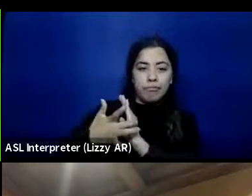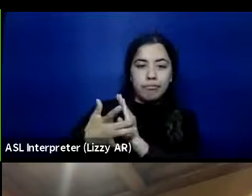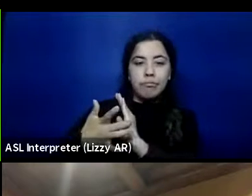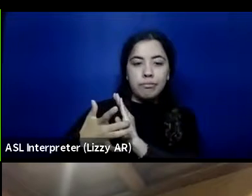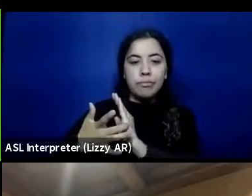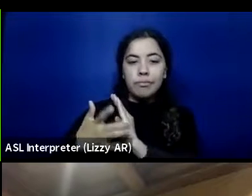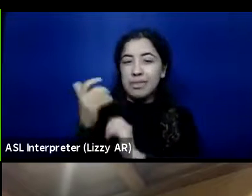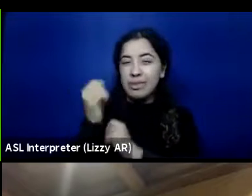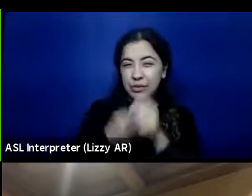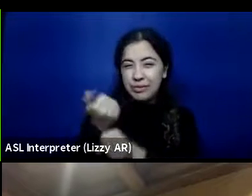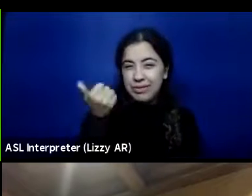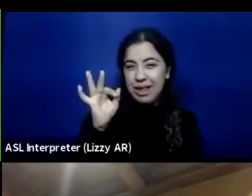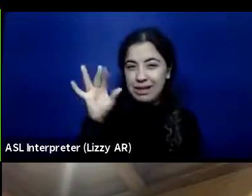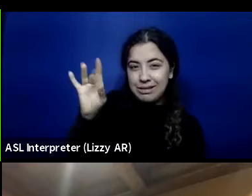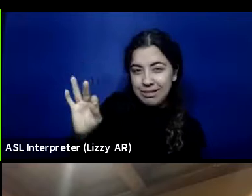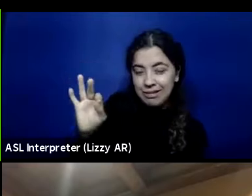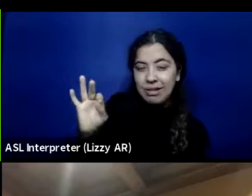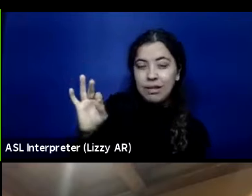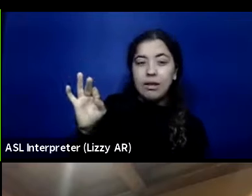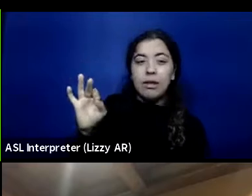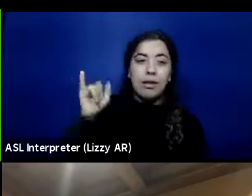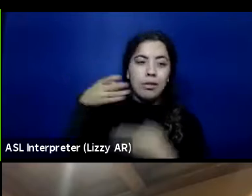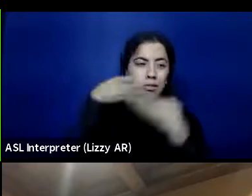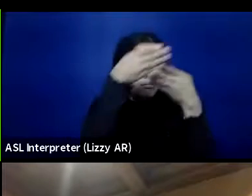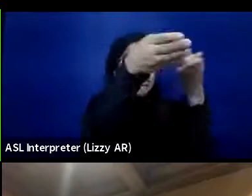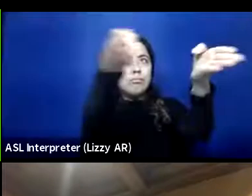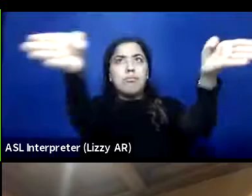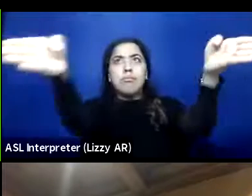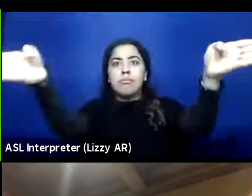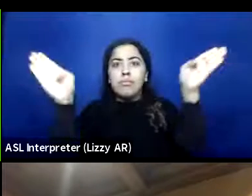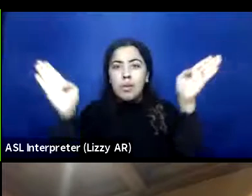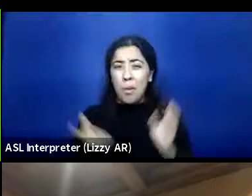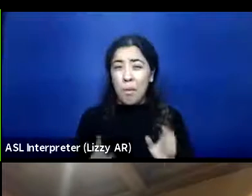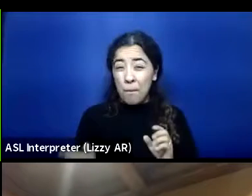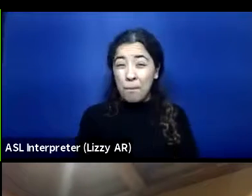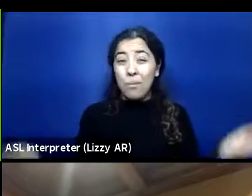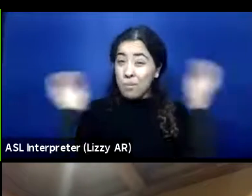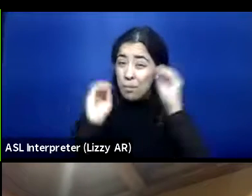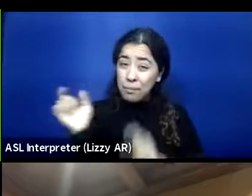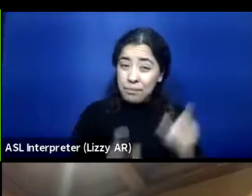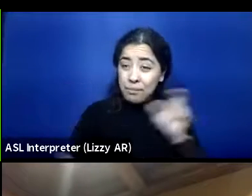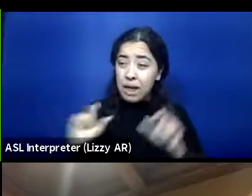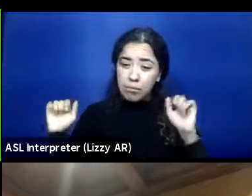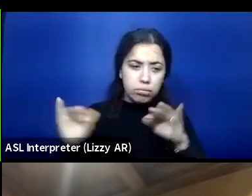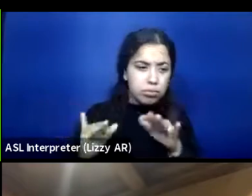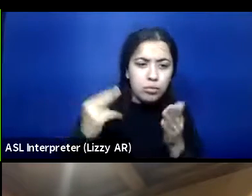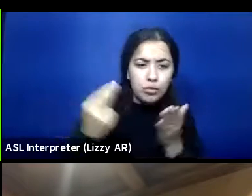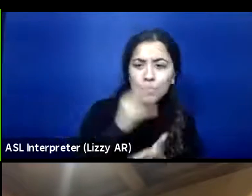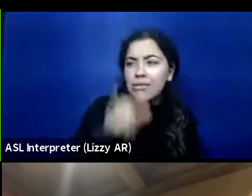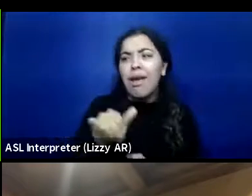of potential users, including a significant fraction of people who have to...